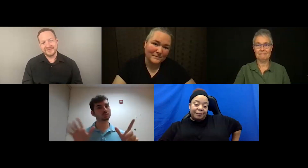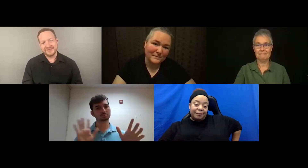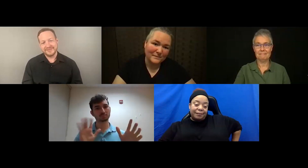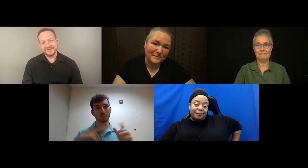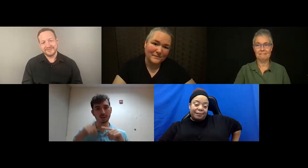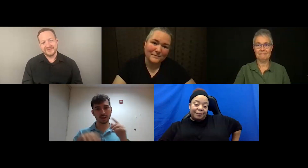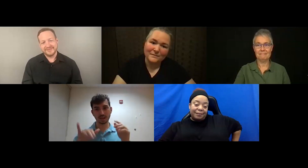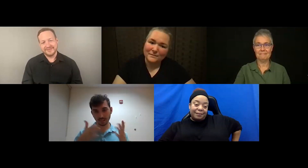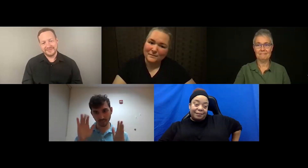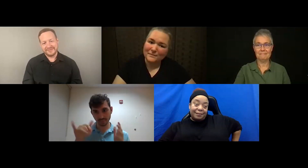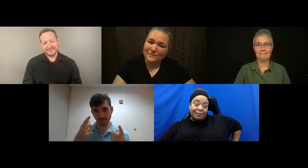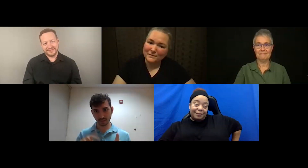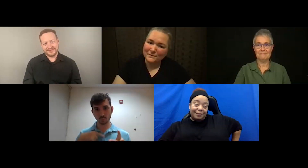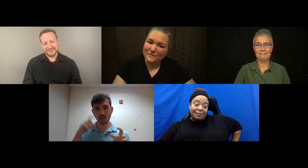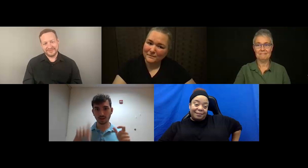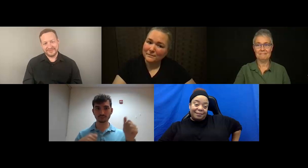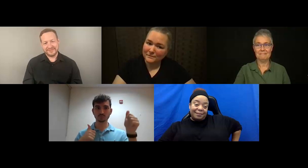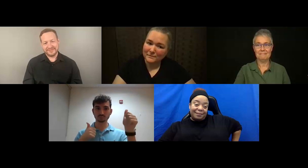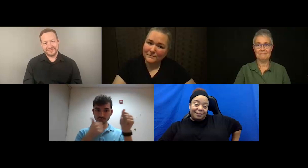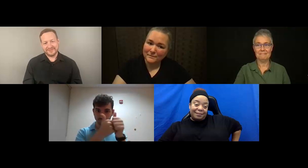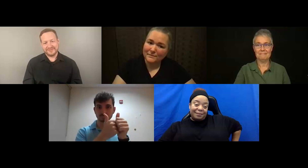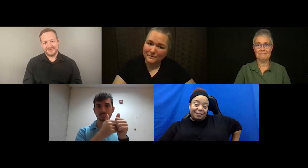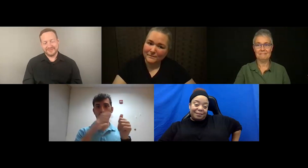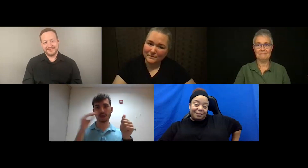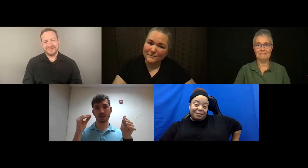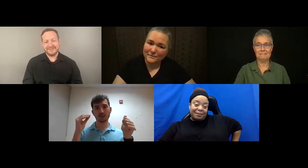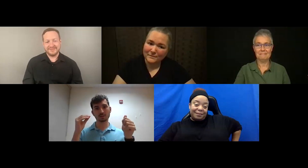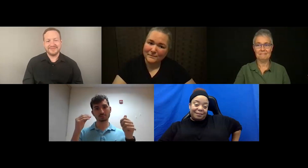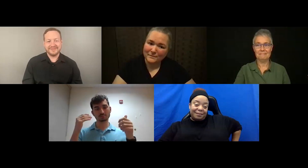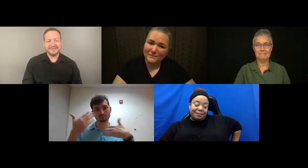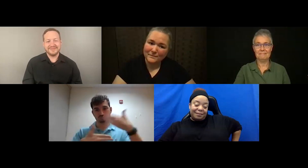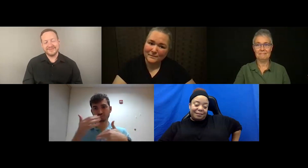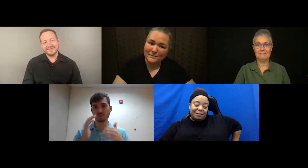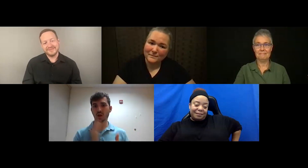They will create a technology that takes over our language. We need to get caught up. We need to